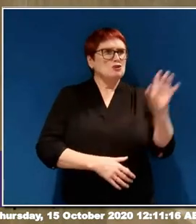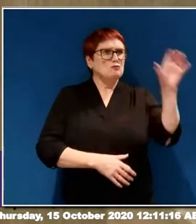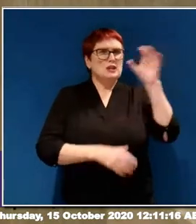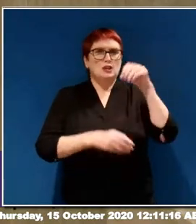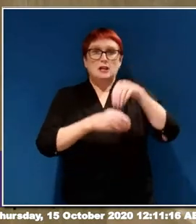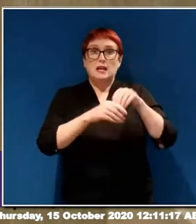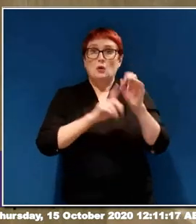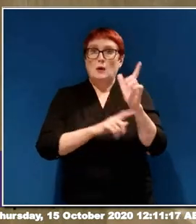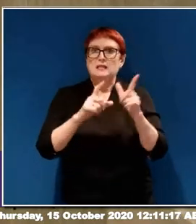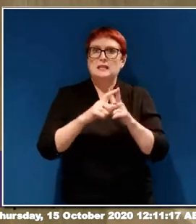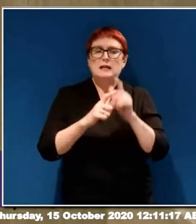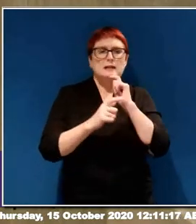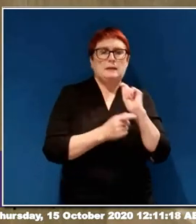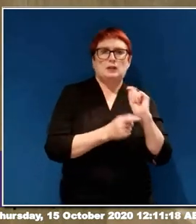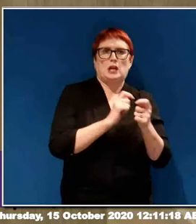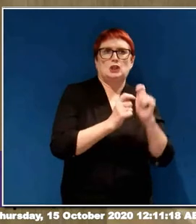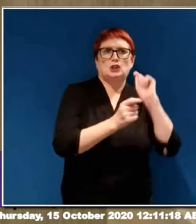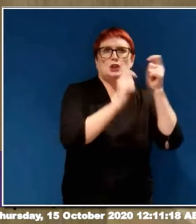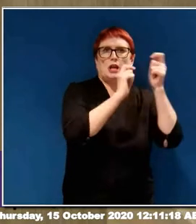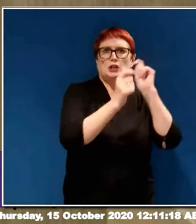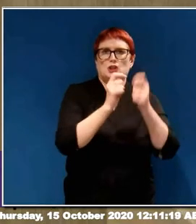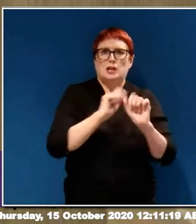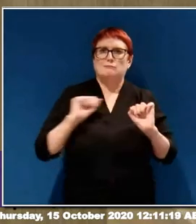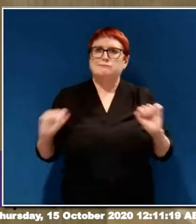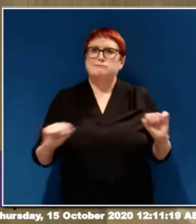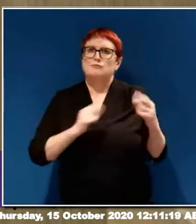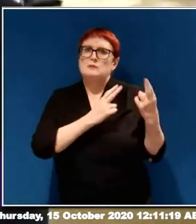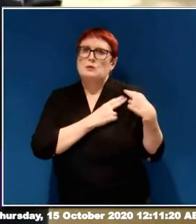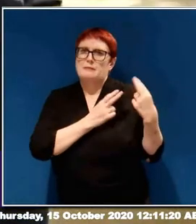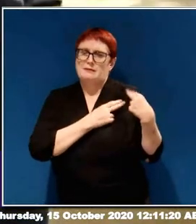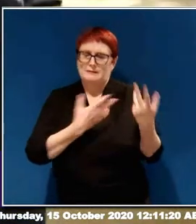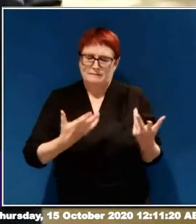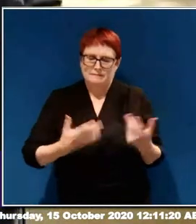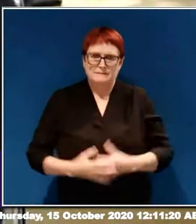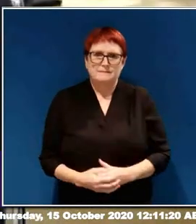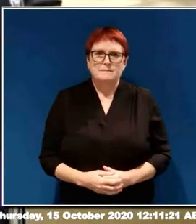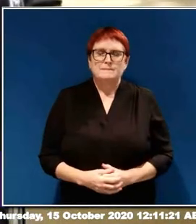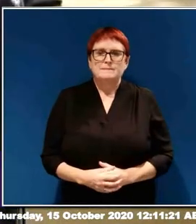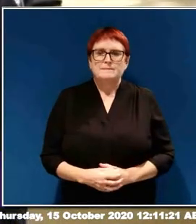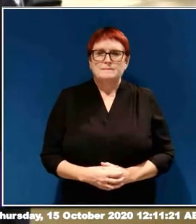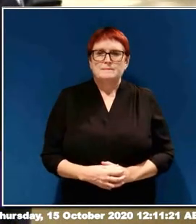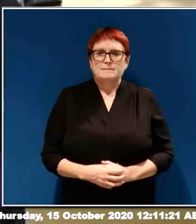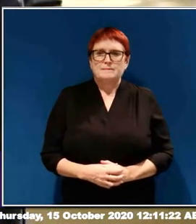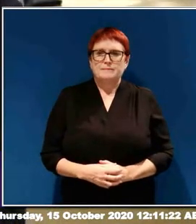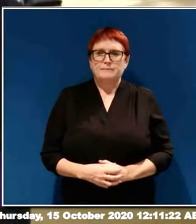OK. I take it it's not possible to keep up with what each region's doing and the